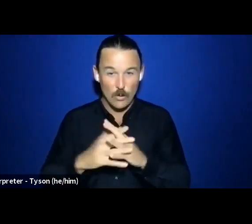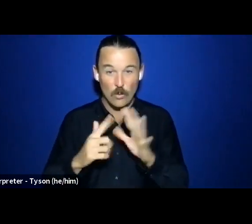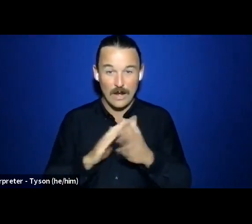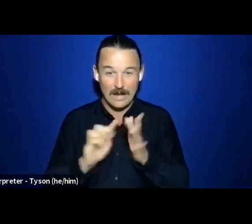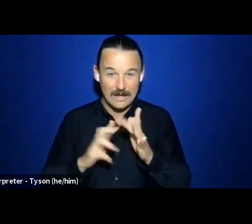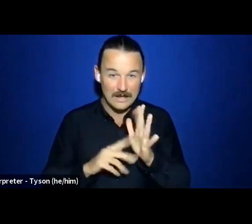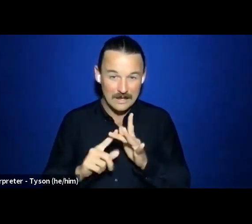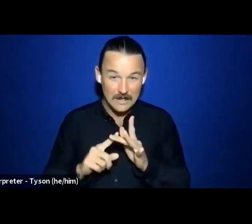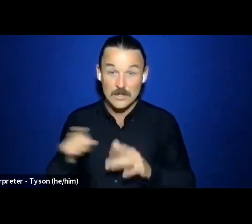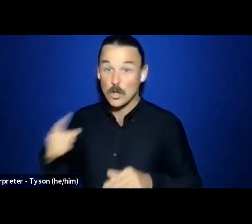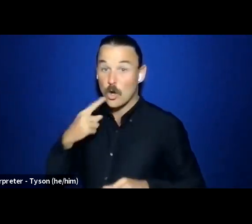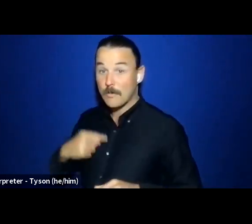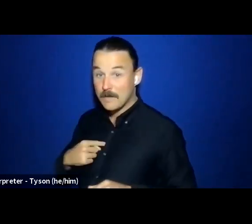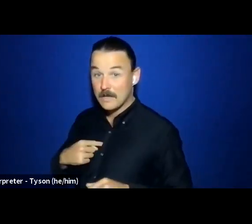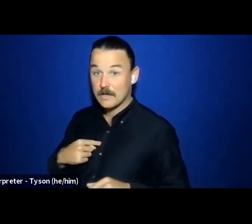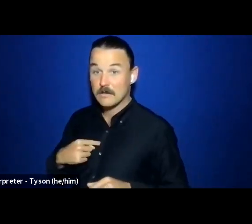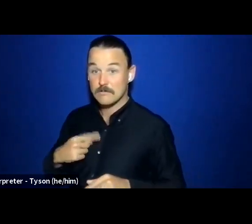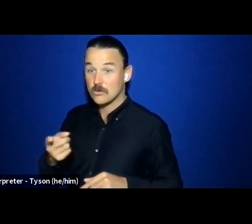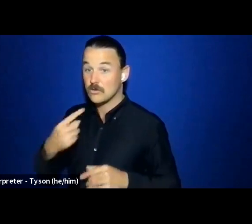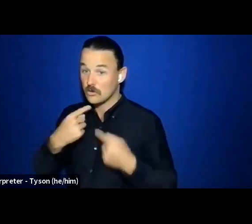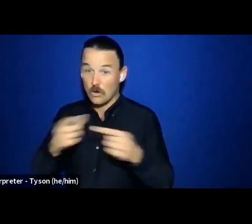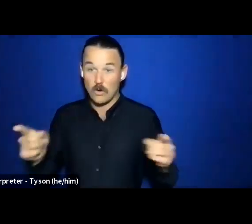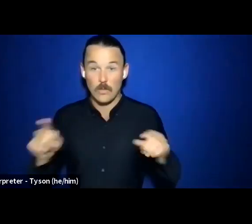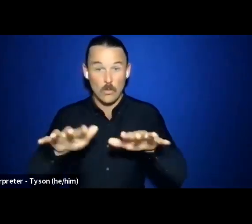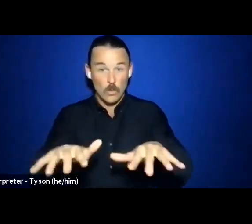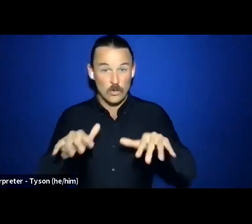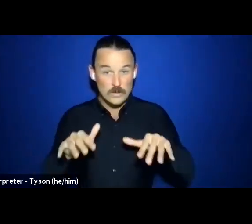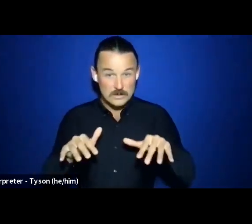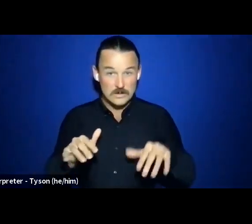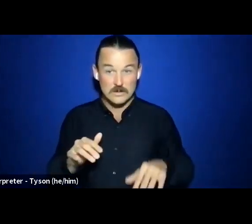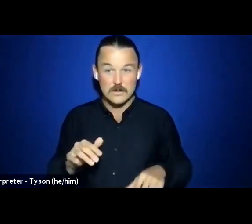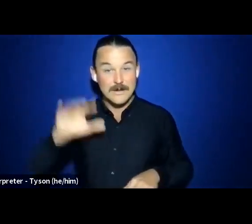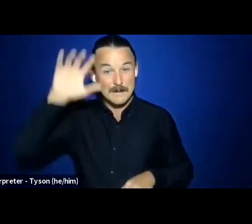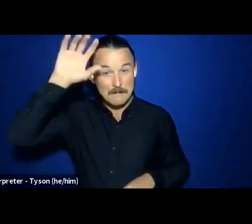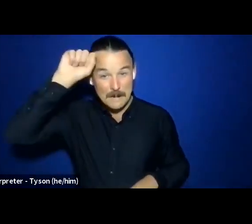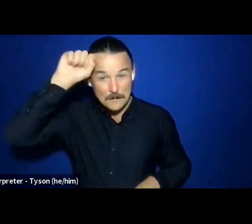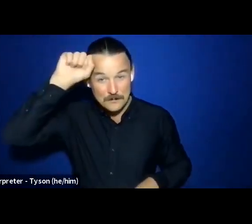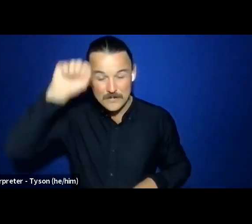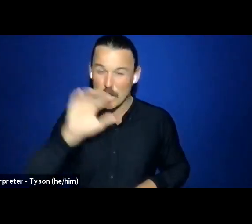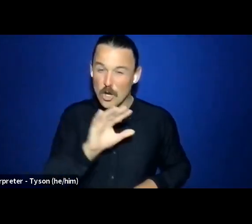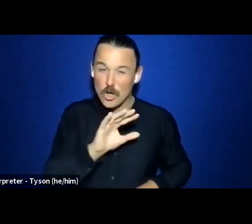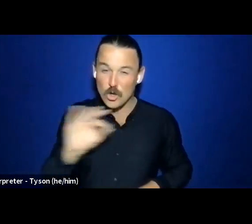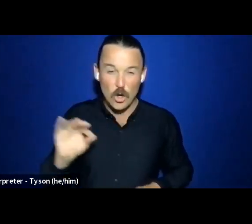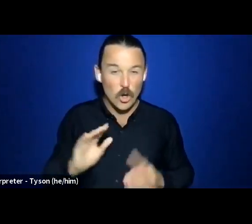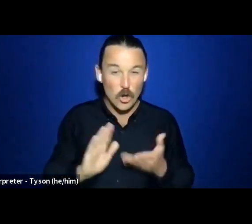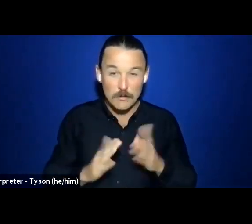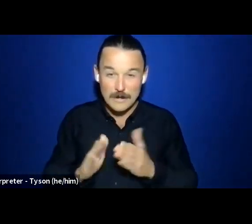co Molly why he co Molly MAHANEY sheets Molly MAHANEY. She told me, and the audio. ience to remember, is there's to remember. There's no community. better